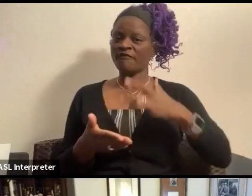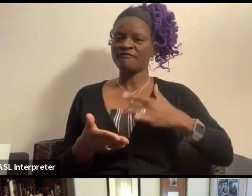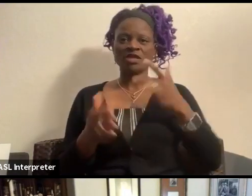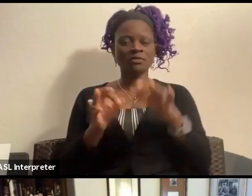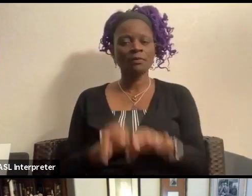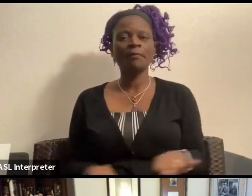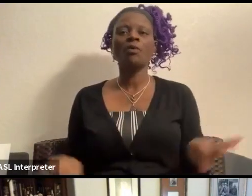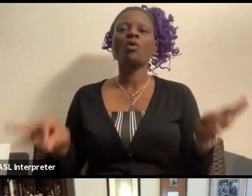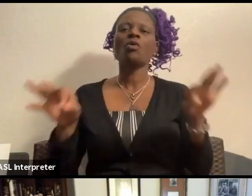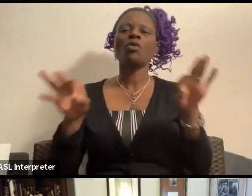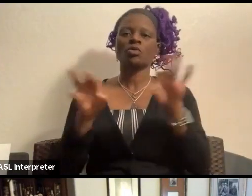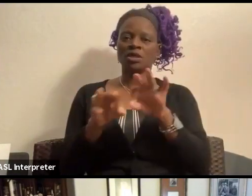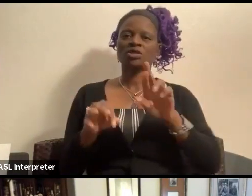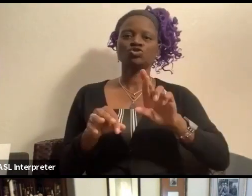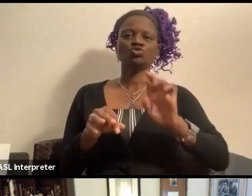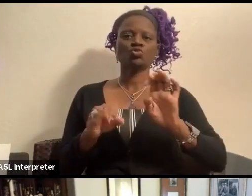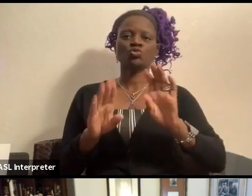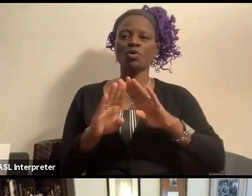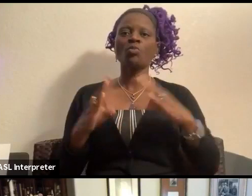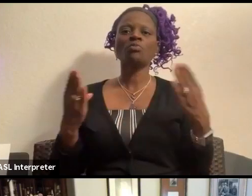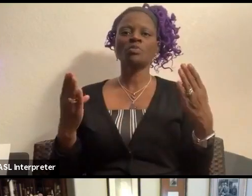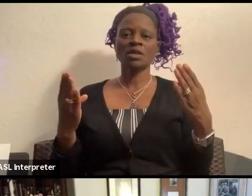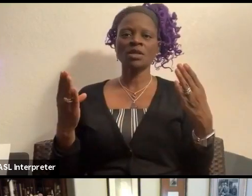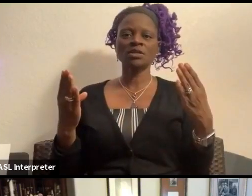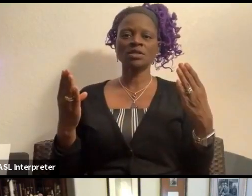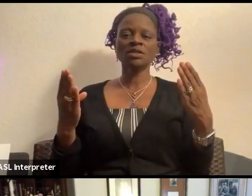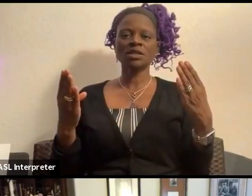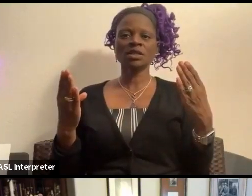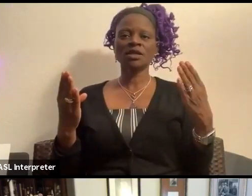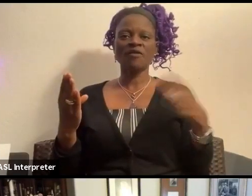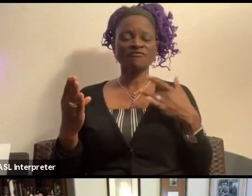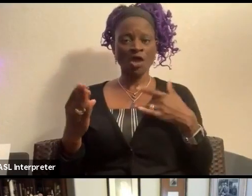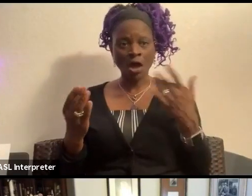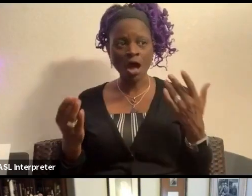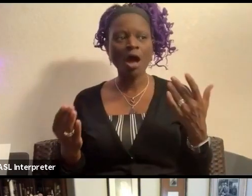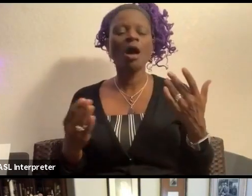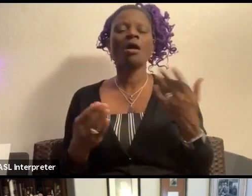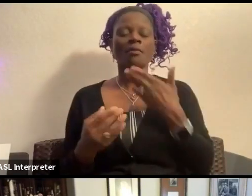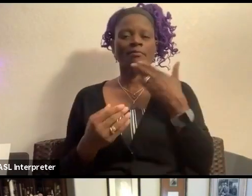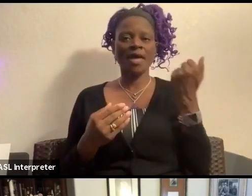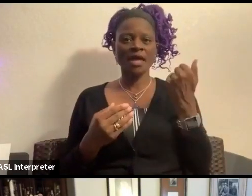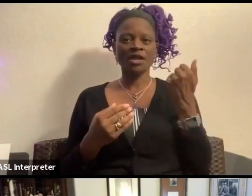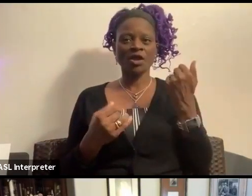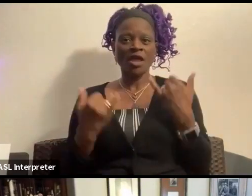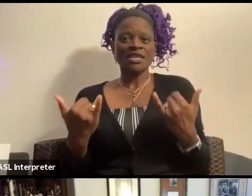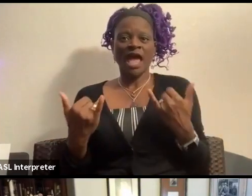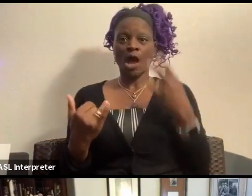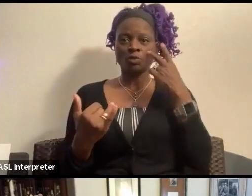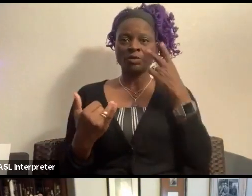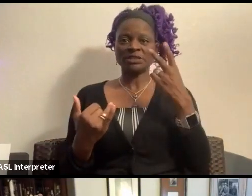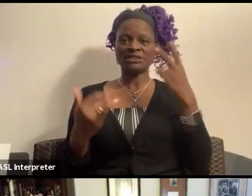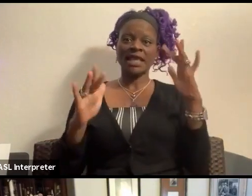And we're very excited about seeing some light at the end of the tunnel. You know, it's been a very dark time for many months.